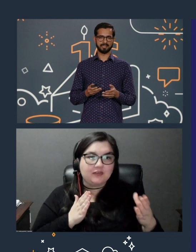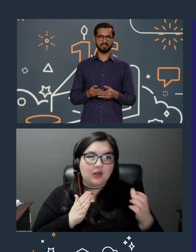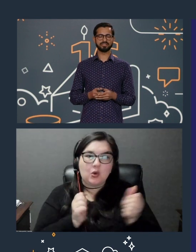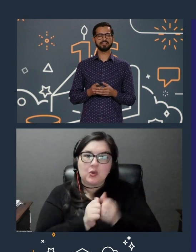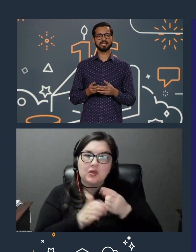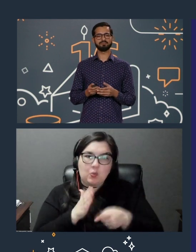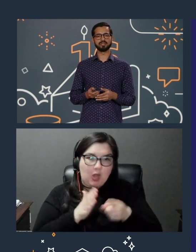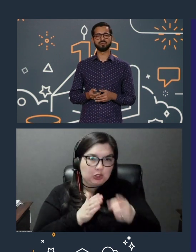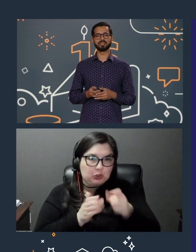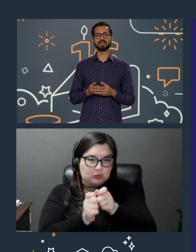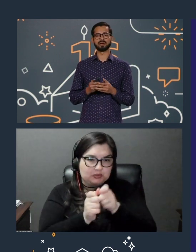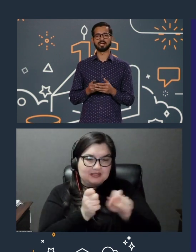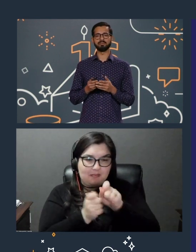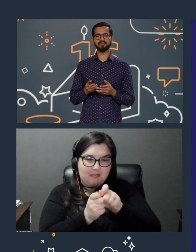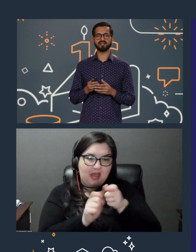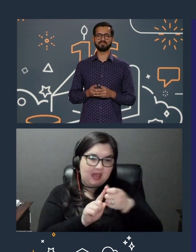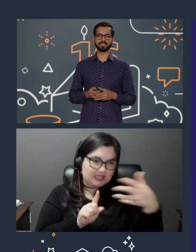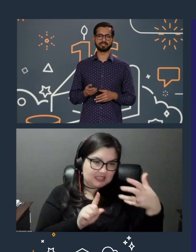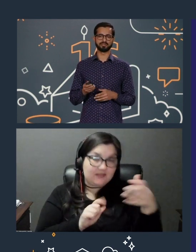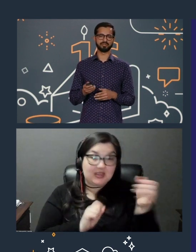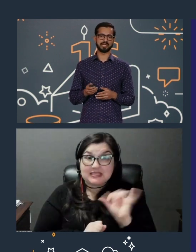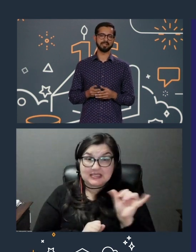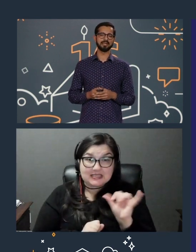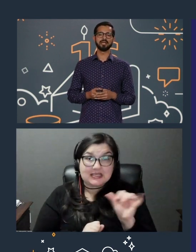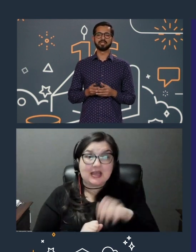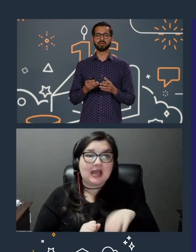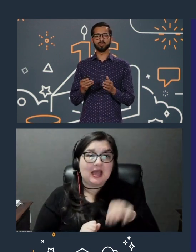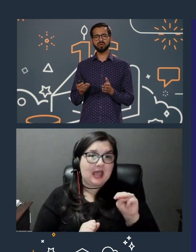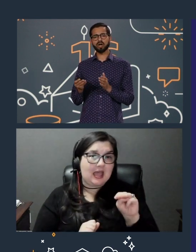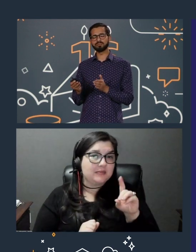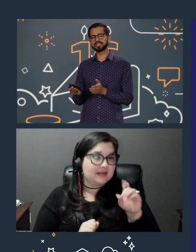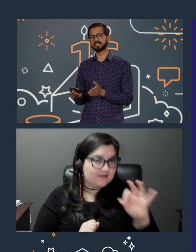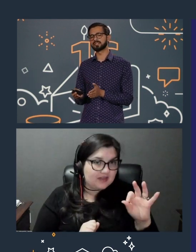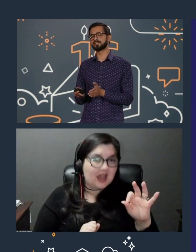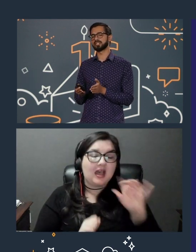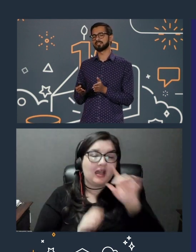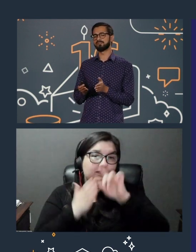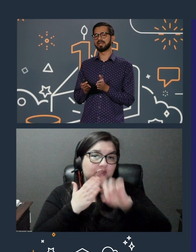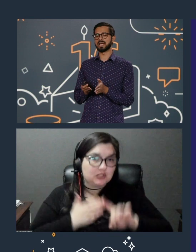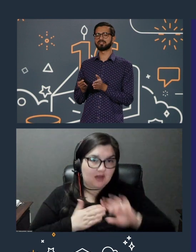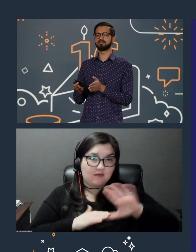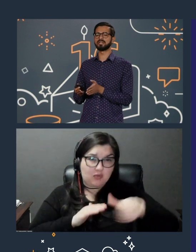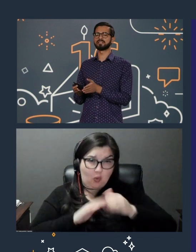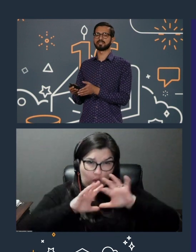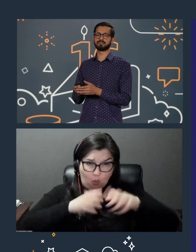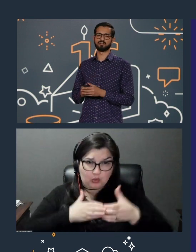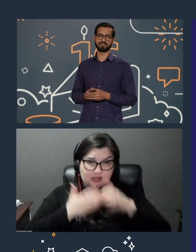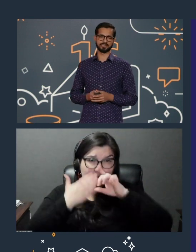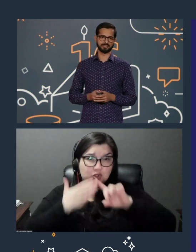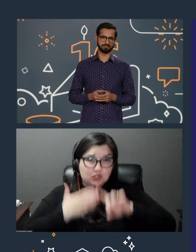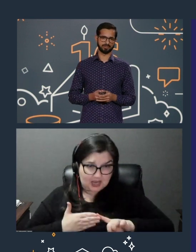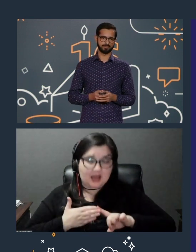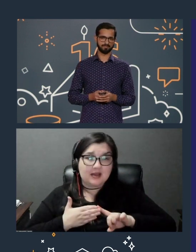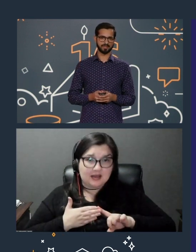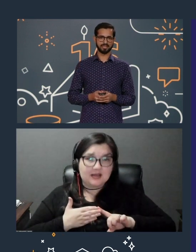Not just like we do with our MD5 checksums today. The whole object check checksum will actually be a checksum of checksums.